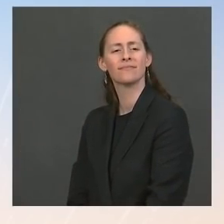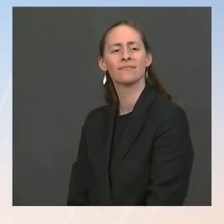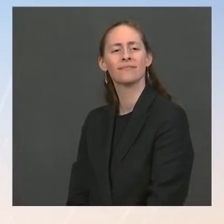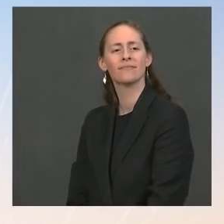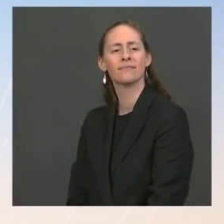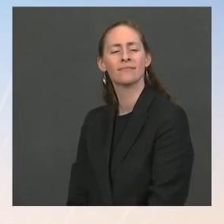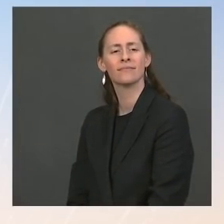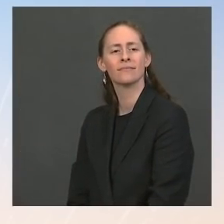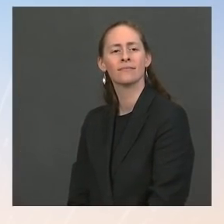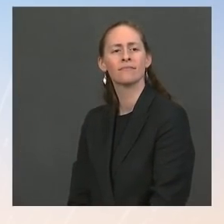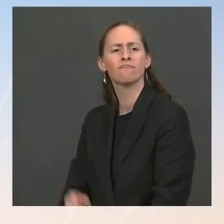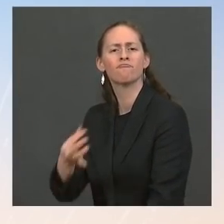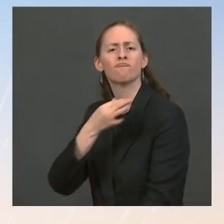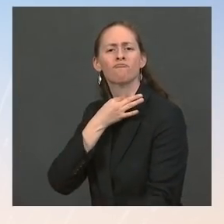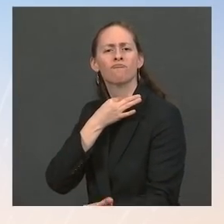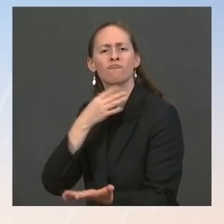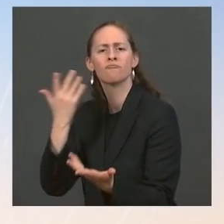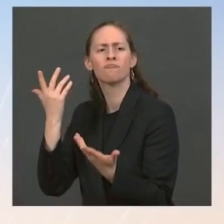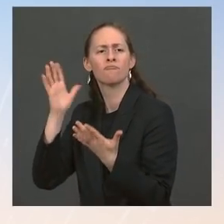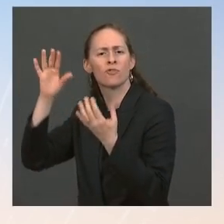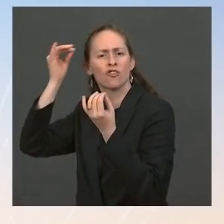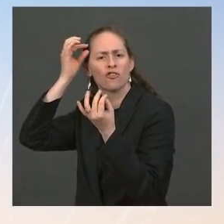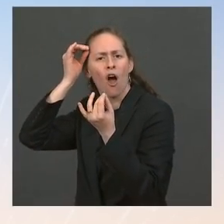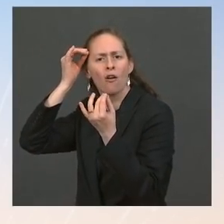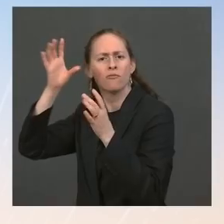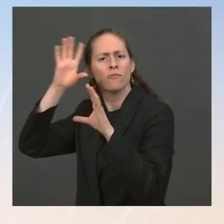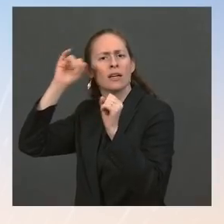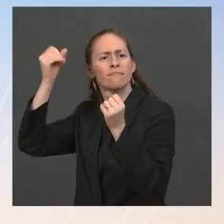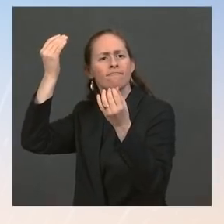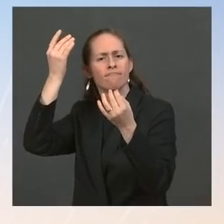this week? You know, how is he going to explain to the voters